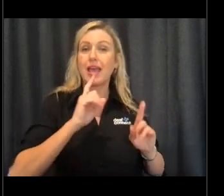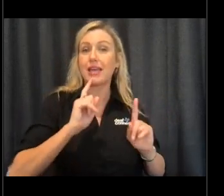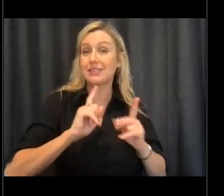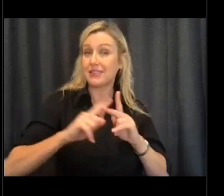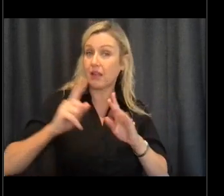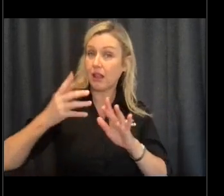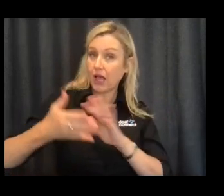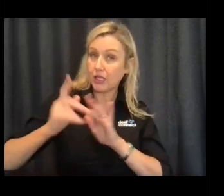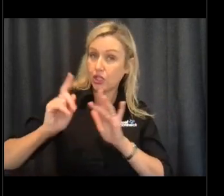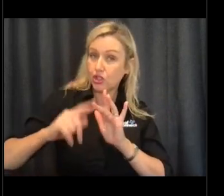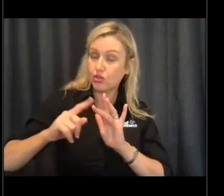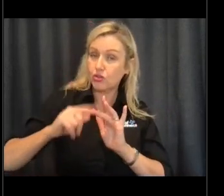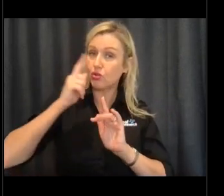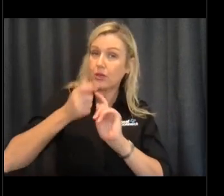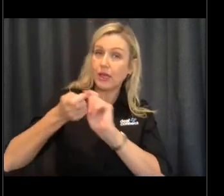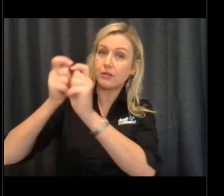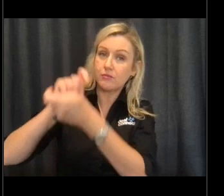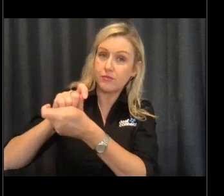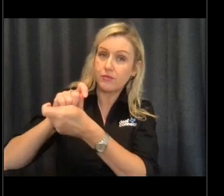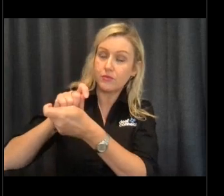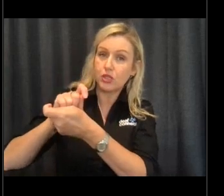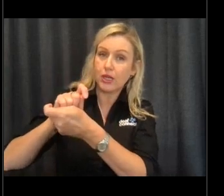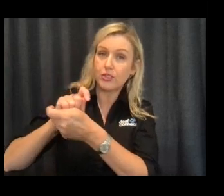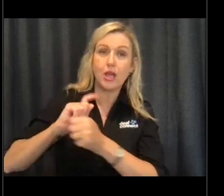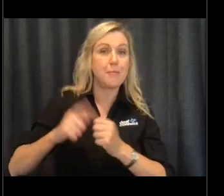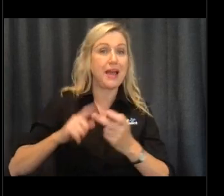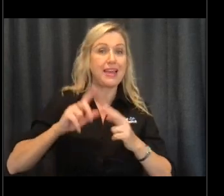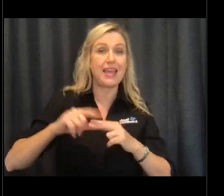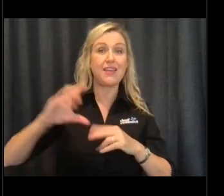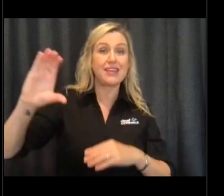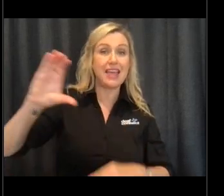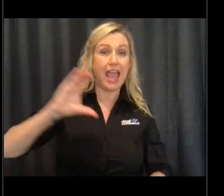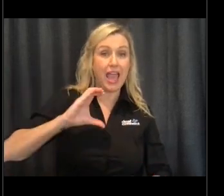If you've accepted the cash settlement that's effectively ending the claim and it's much